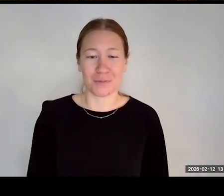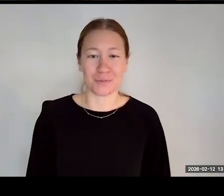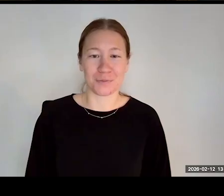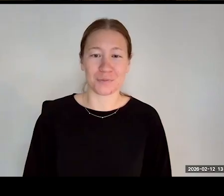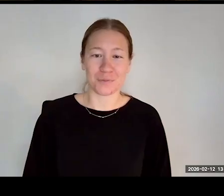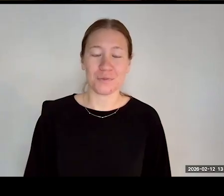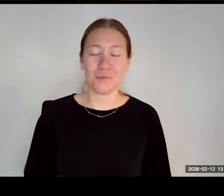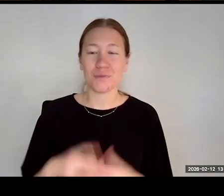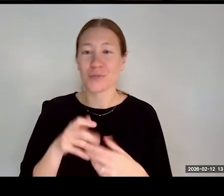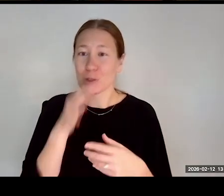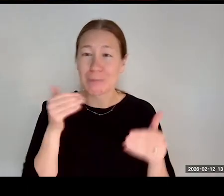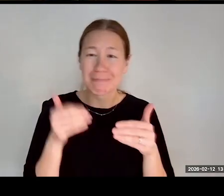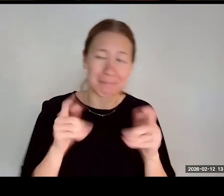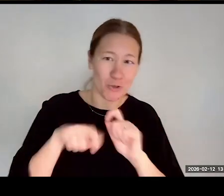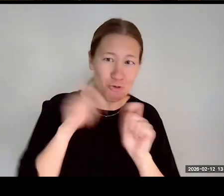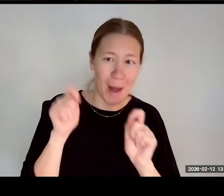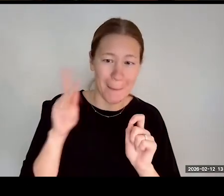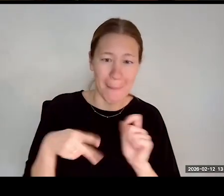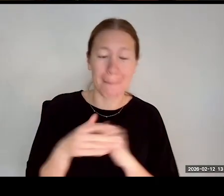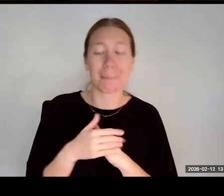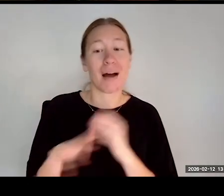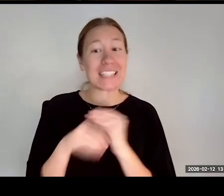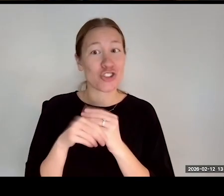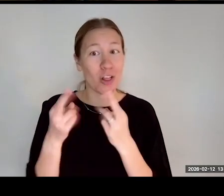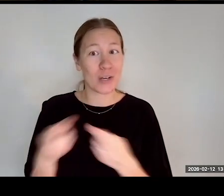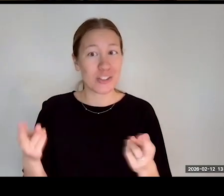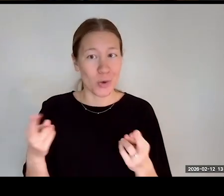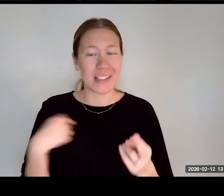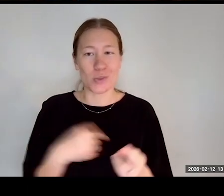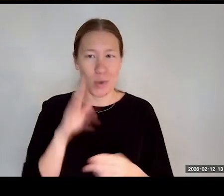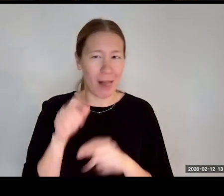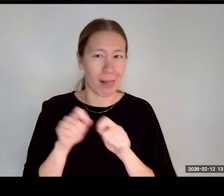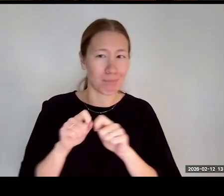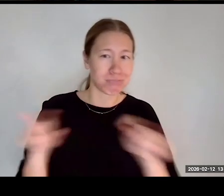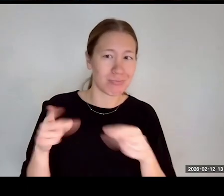So, there are some additional resources in the deck that you are going to receive. We have information